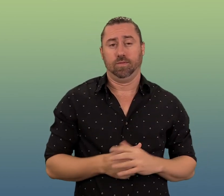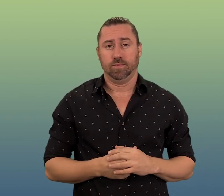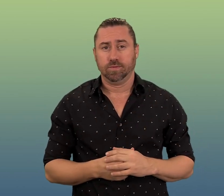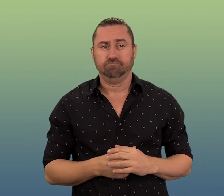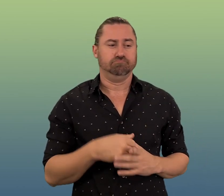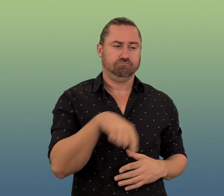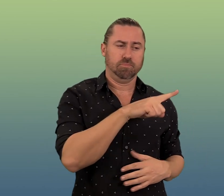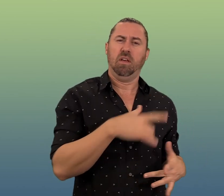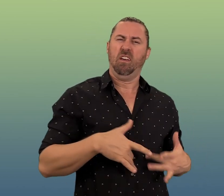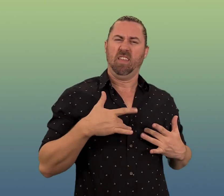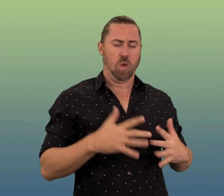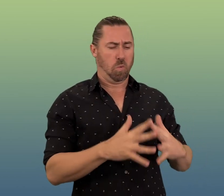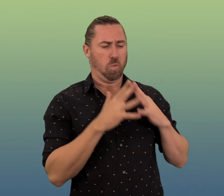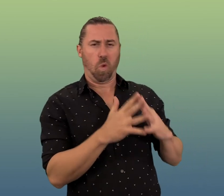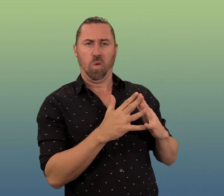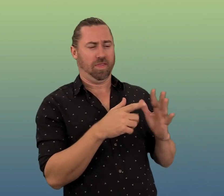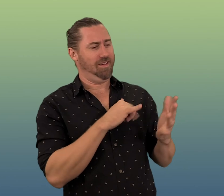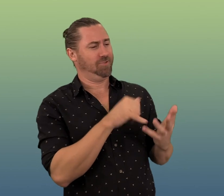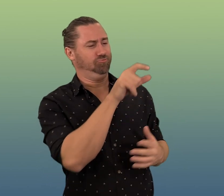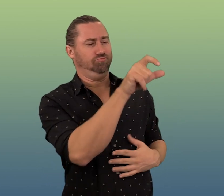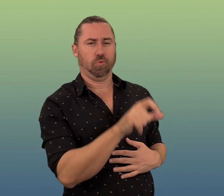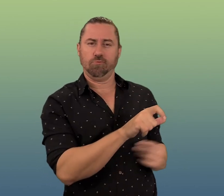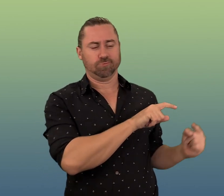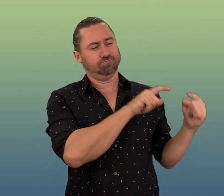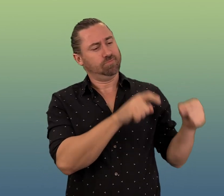Make me feel appreciated as a person and as an employee.